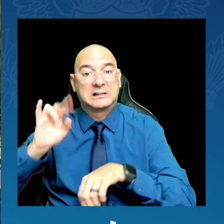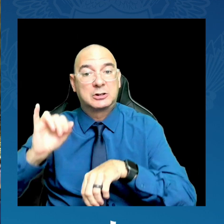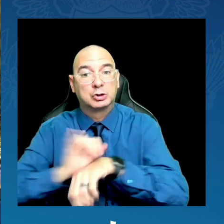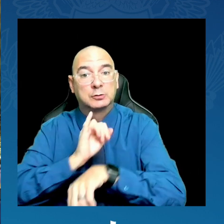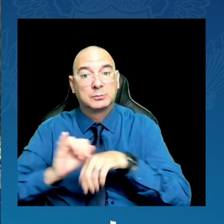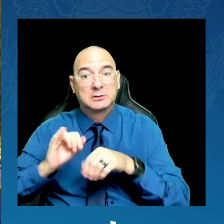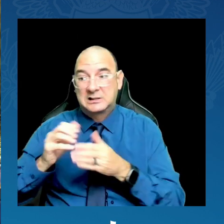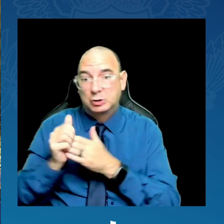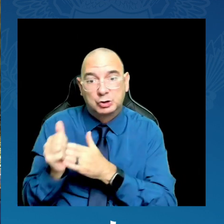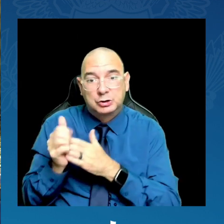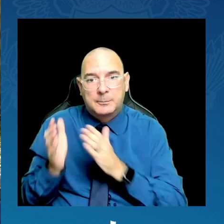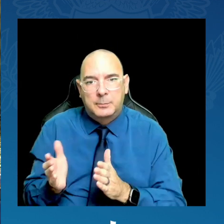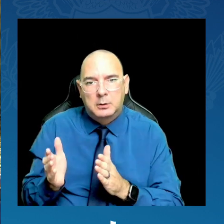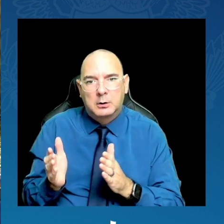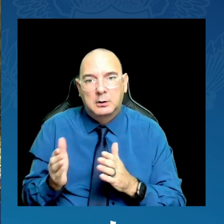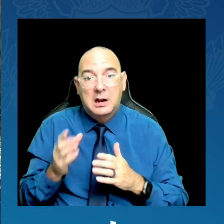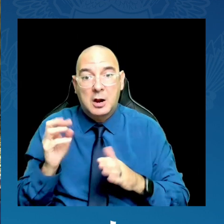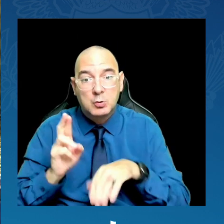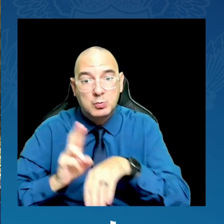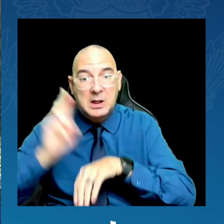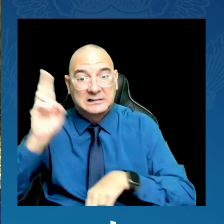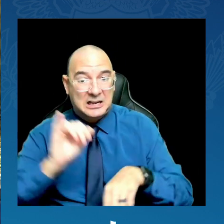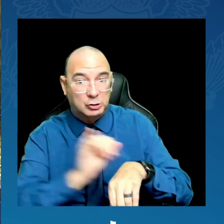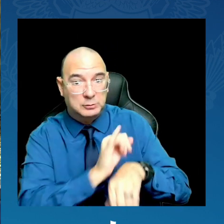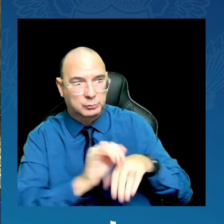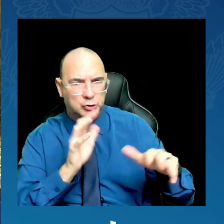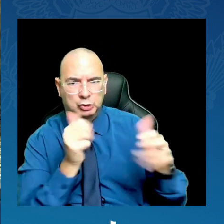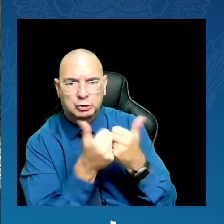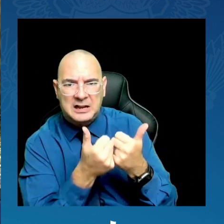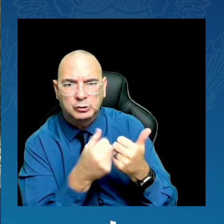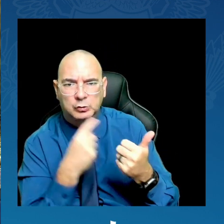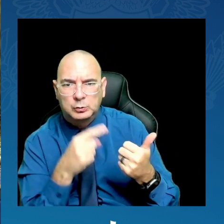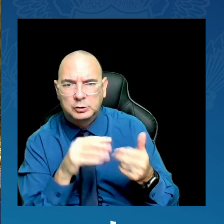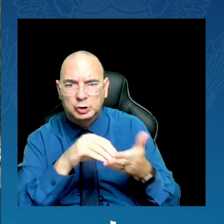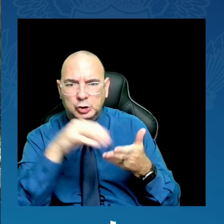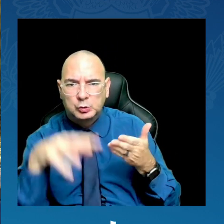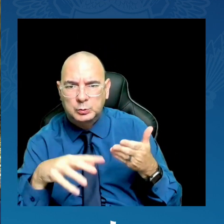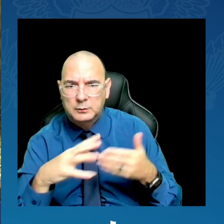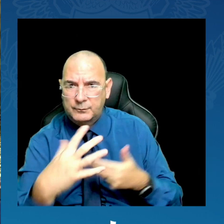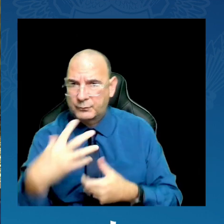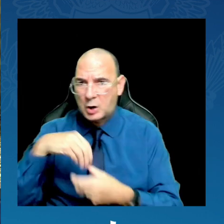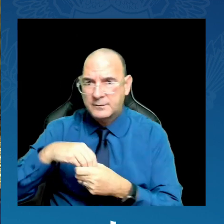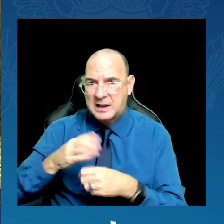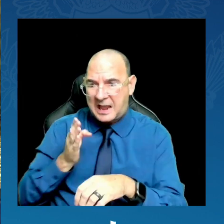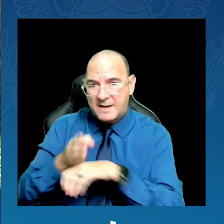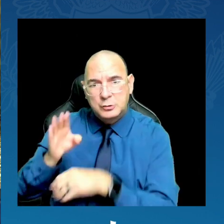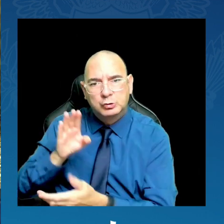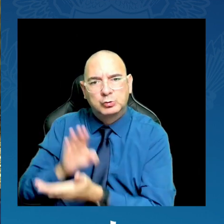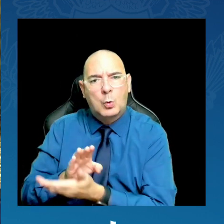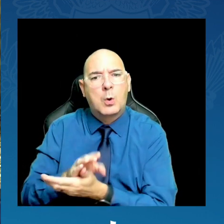And we're partnering with NASA to engage afterschool youth in space related engineering design challenges